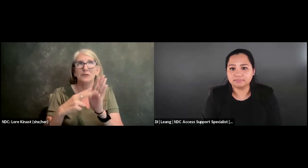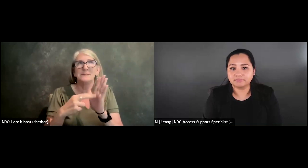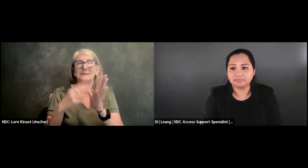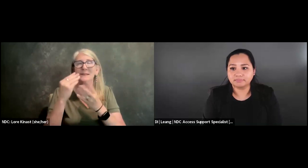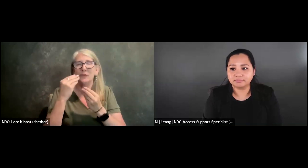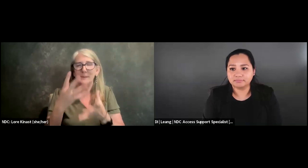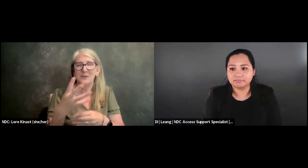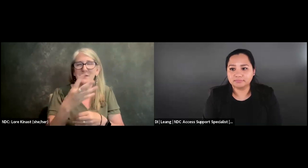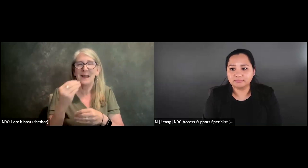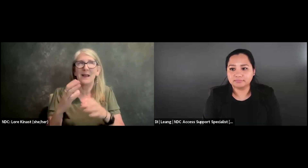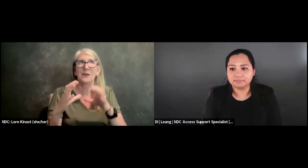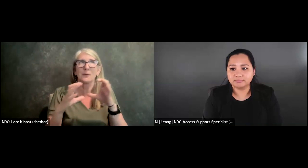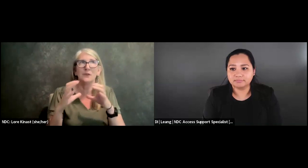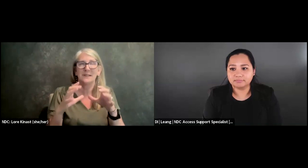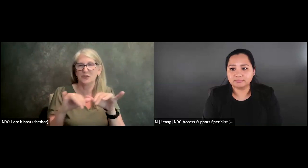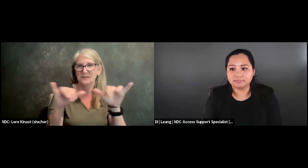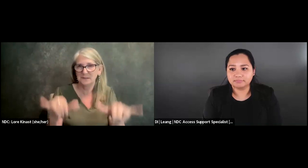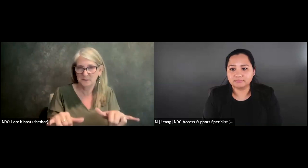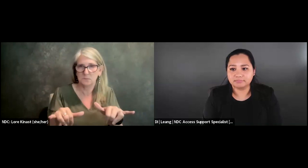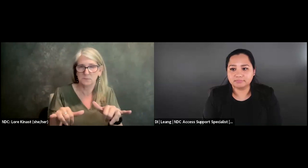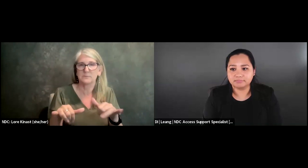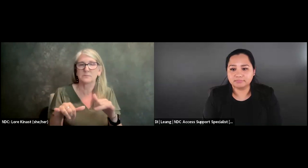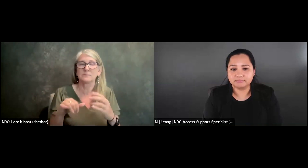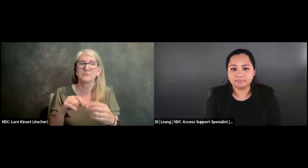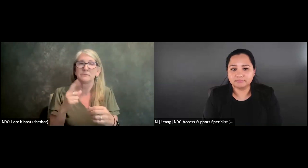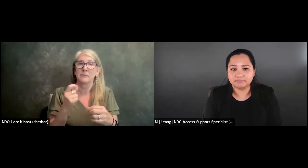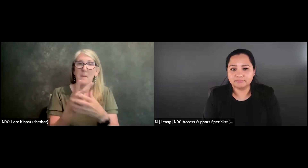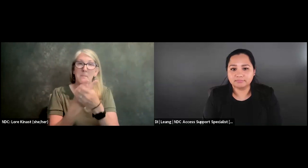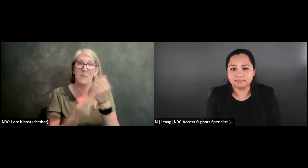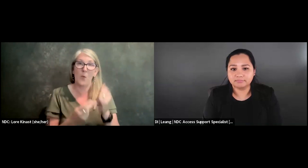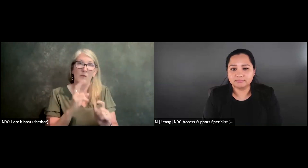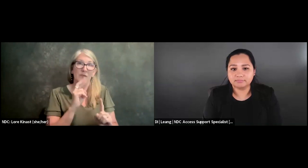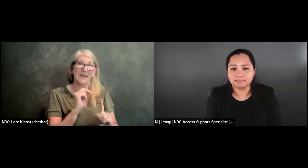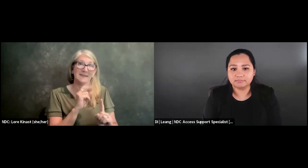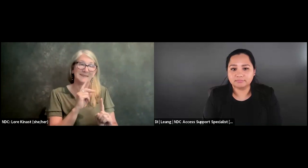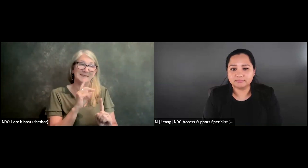Literacy Information and Community Communication Systems.